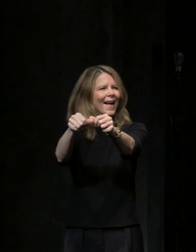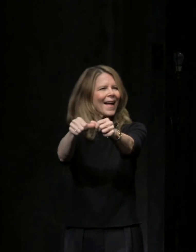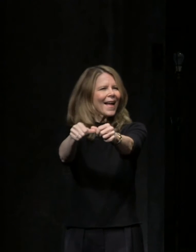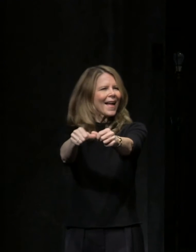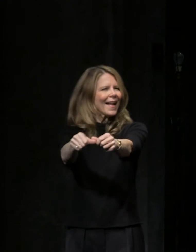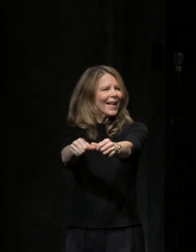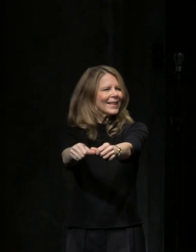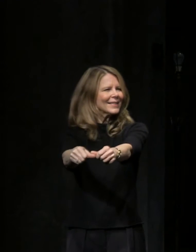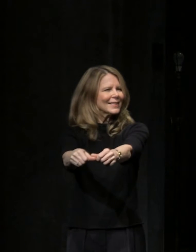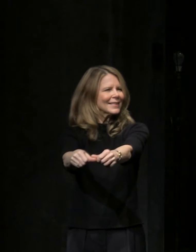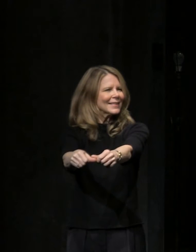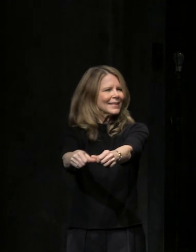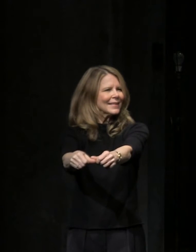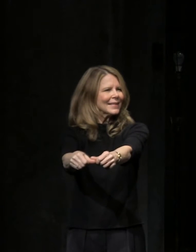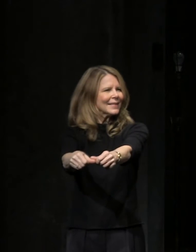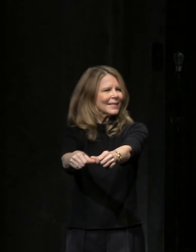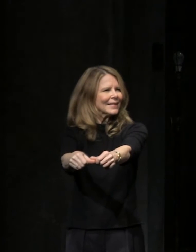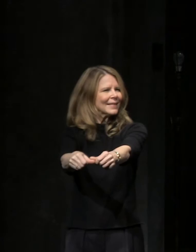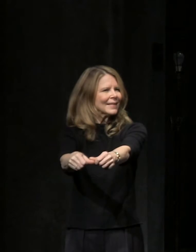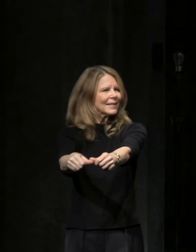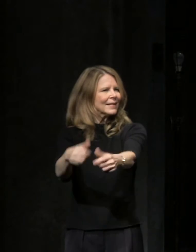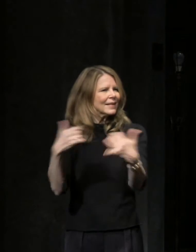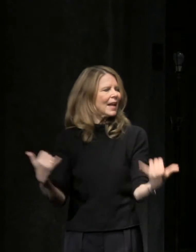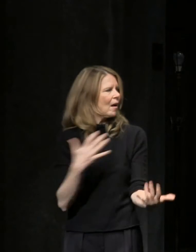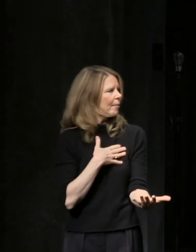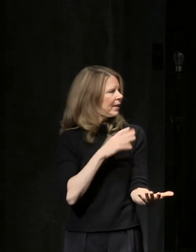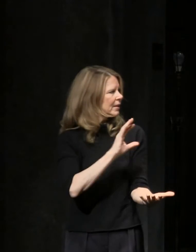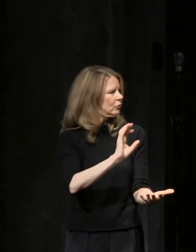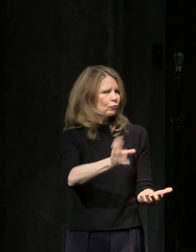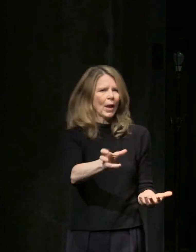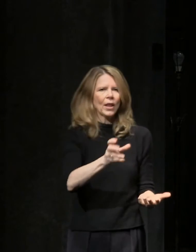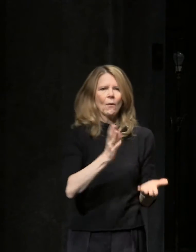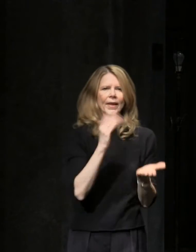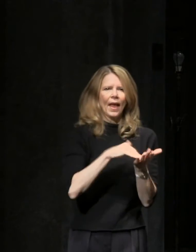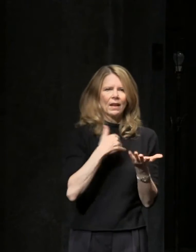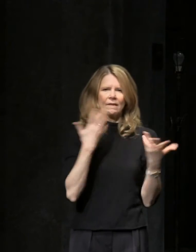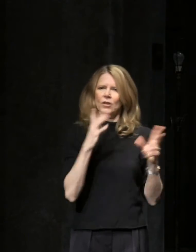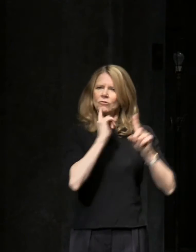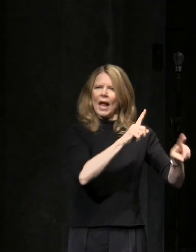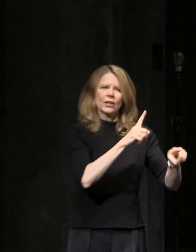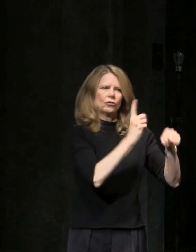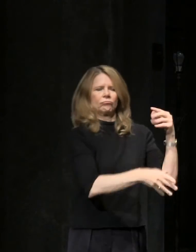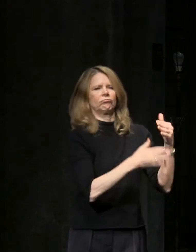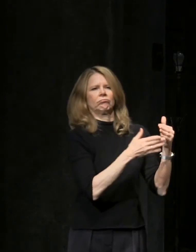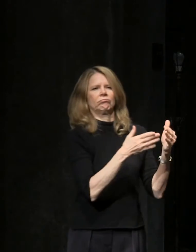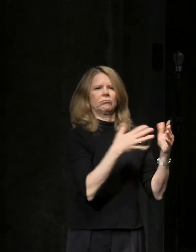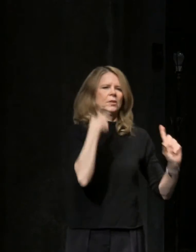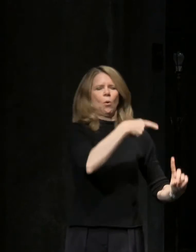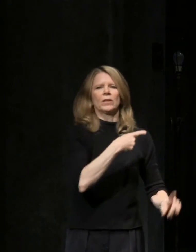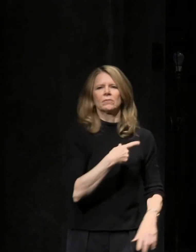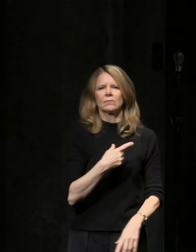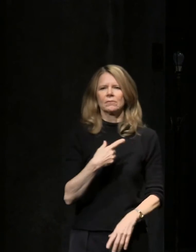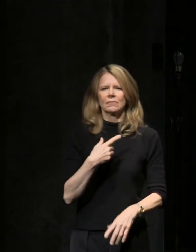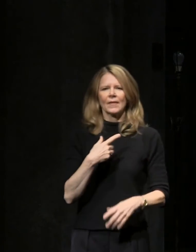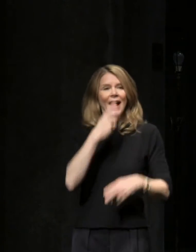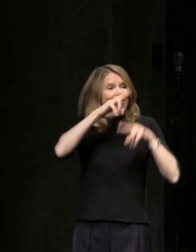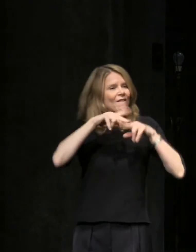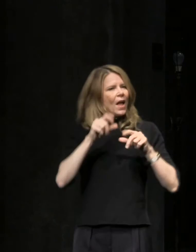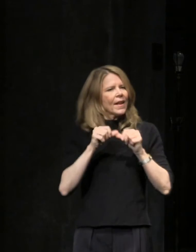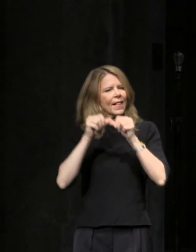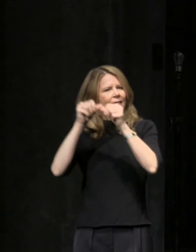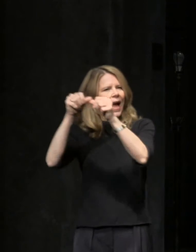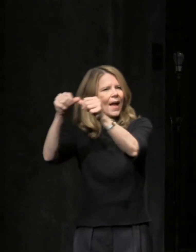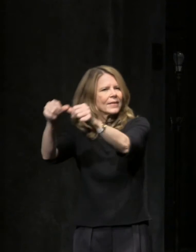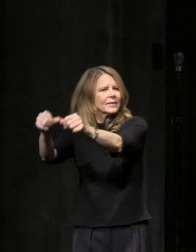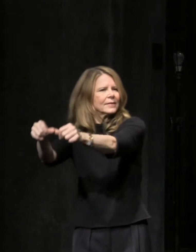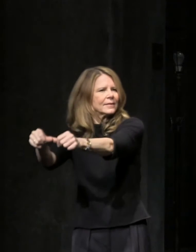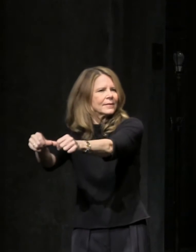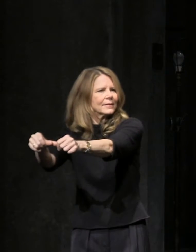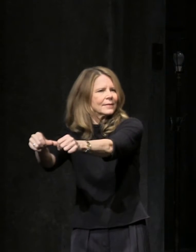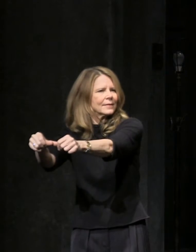He said, “Now will you turn the radio back on? I answered your question.” In that gym, in